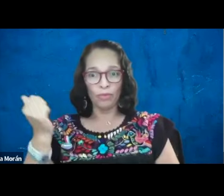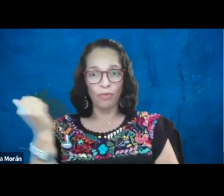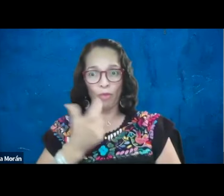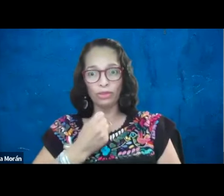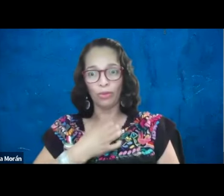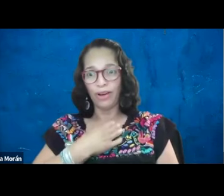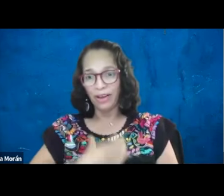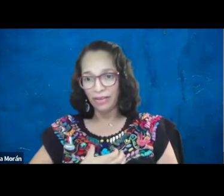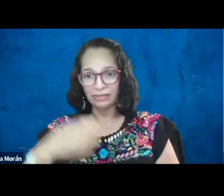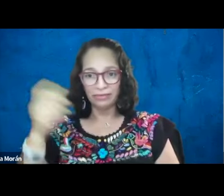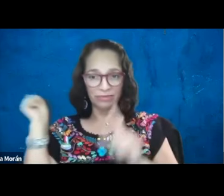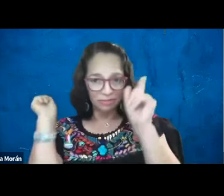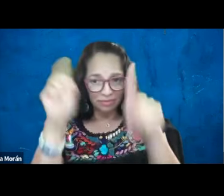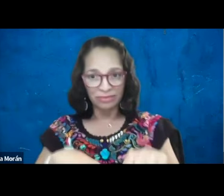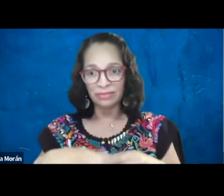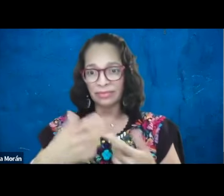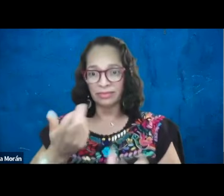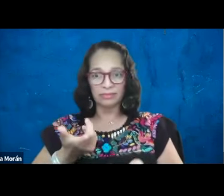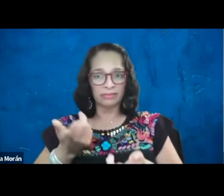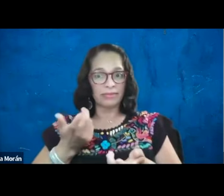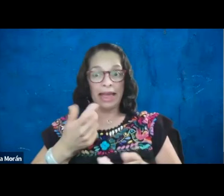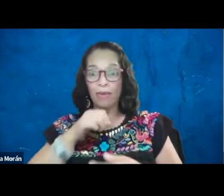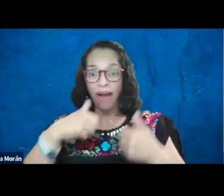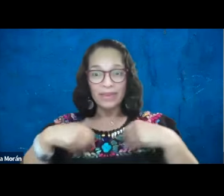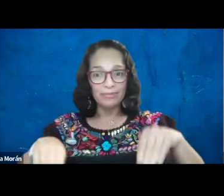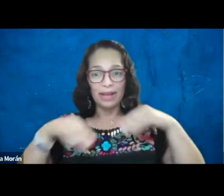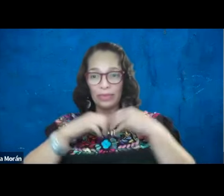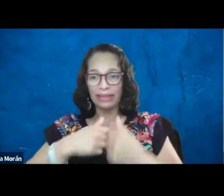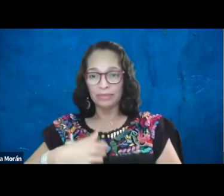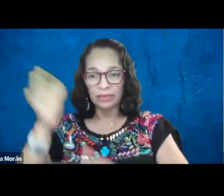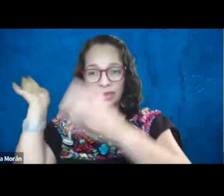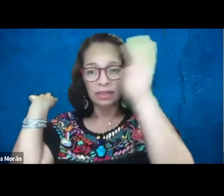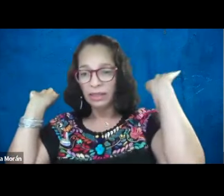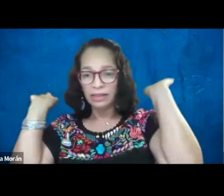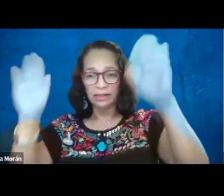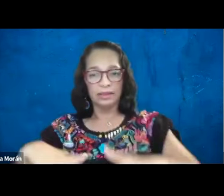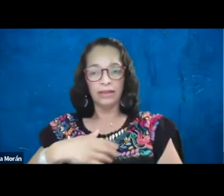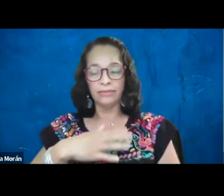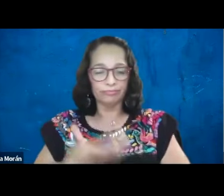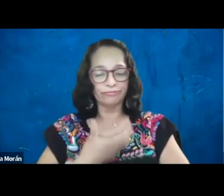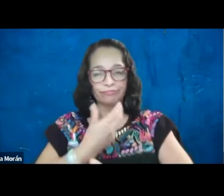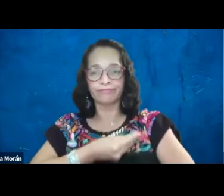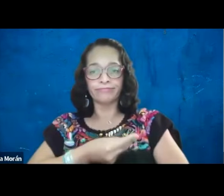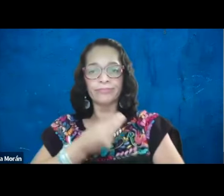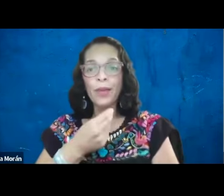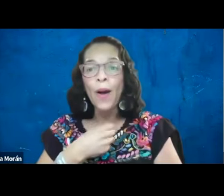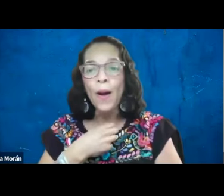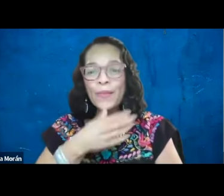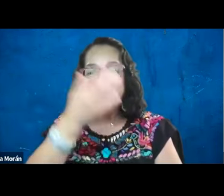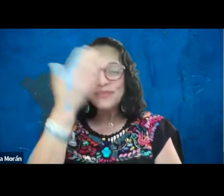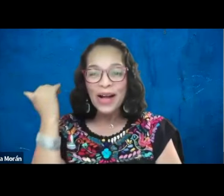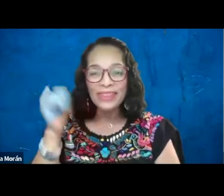And after the event, we were so hungry that we went to a restaurant. I didn't have a blanket with